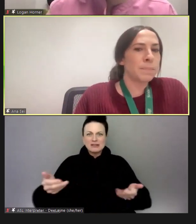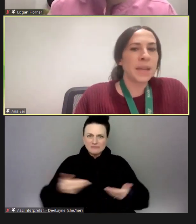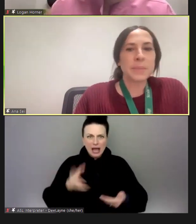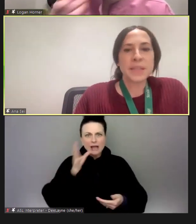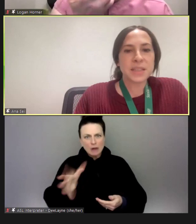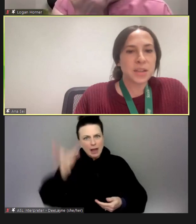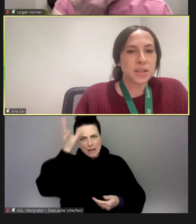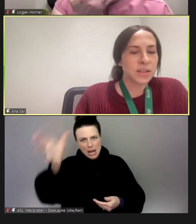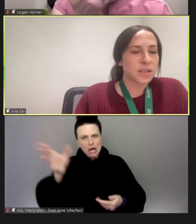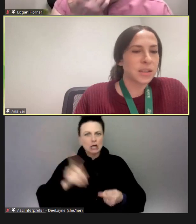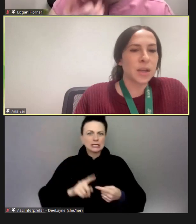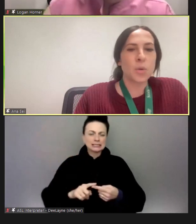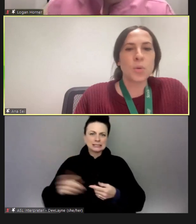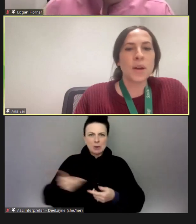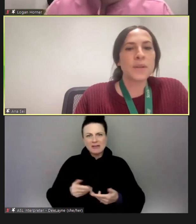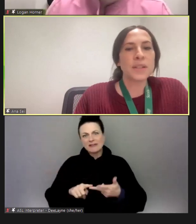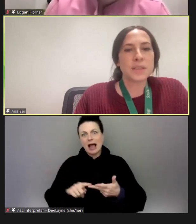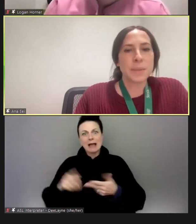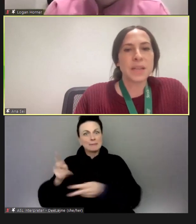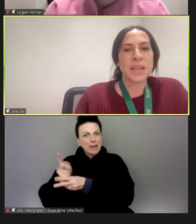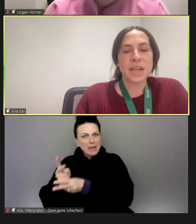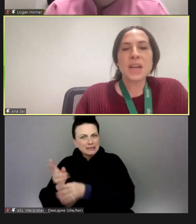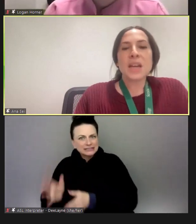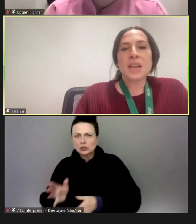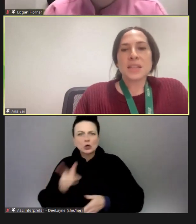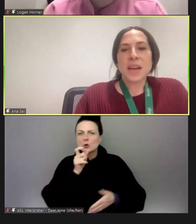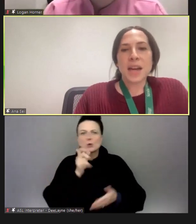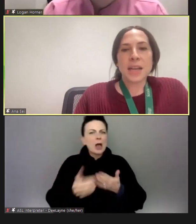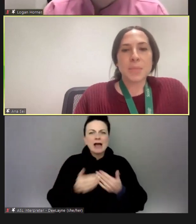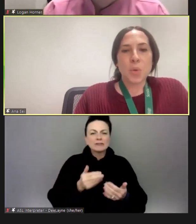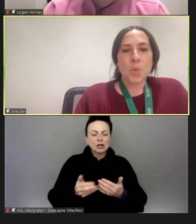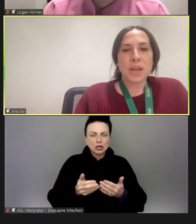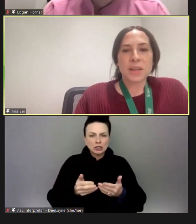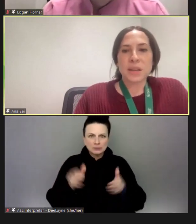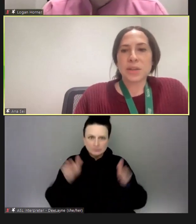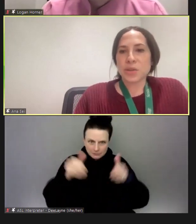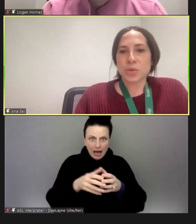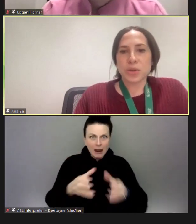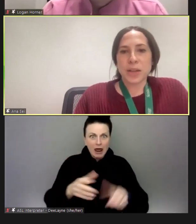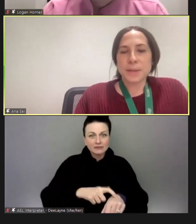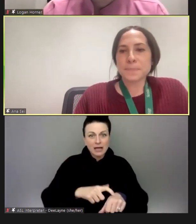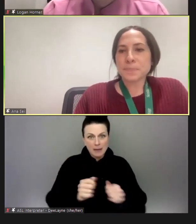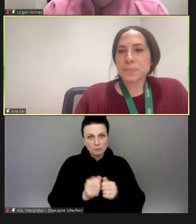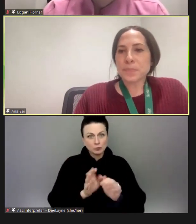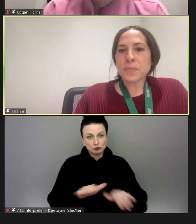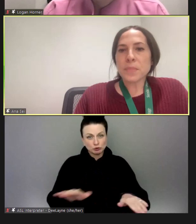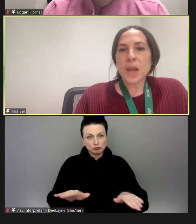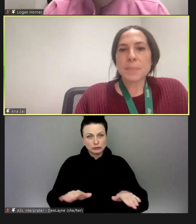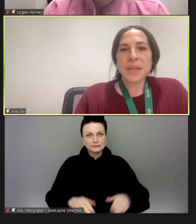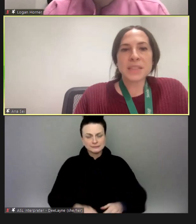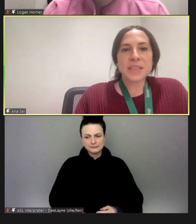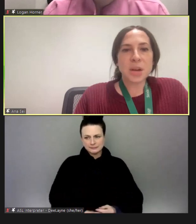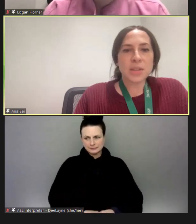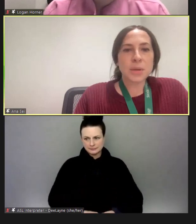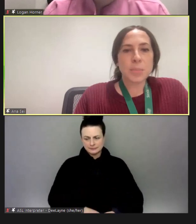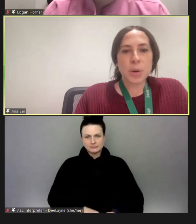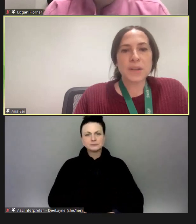babysitters you know whoever is spending time with their